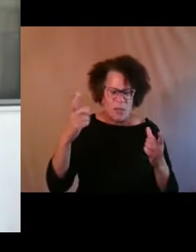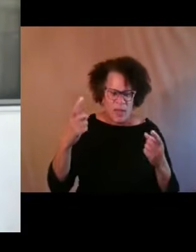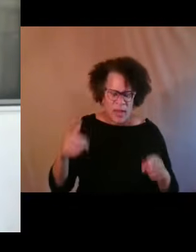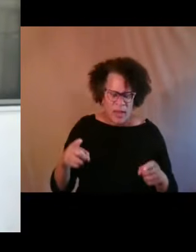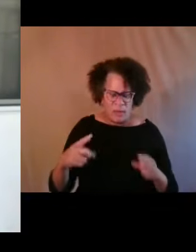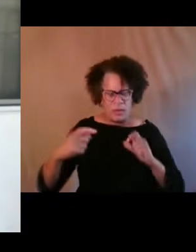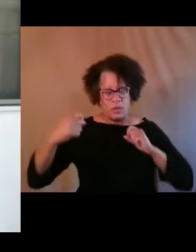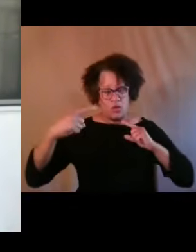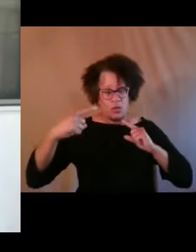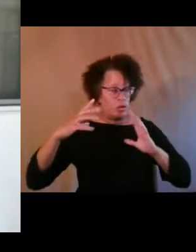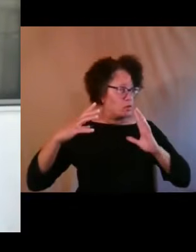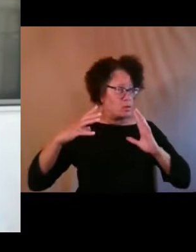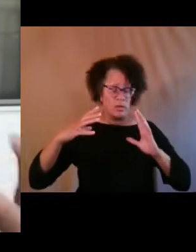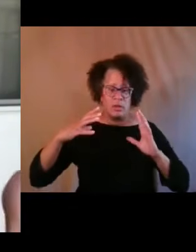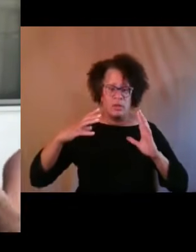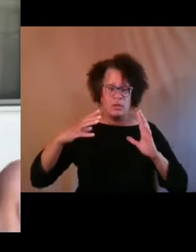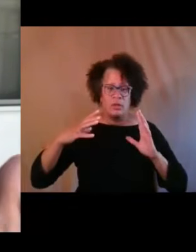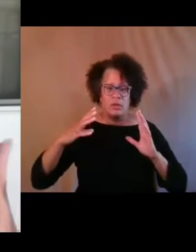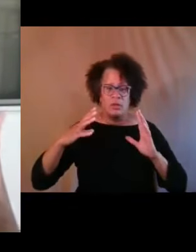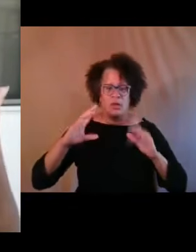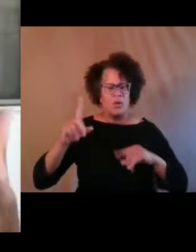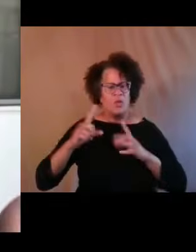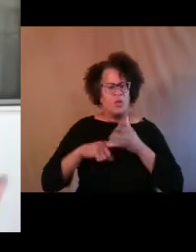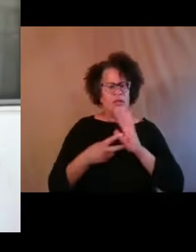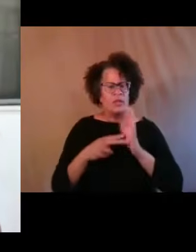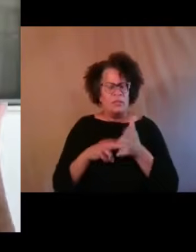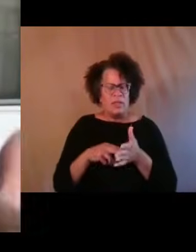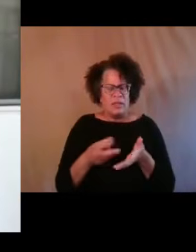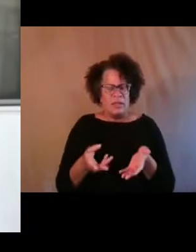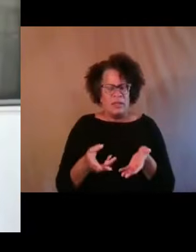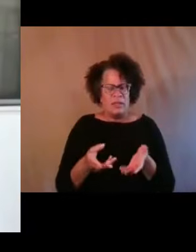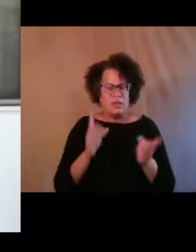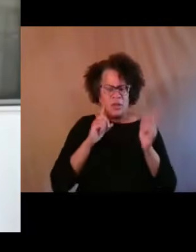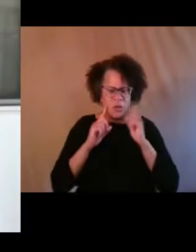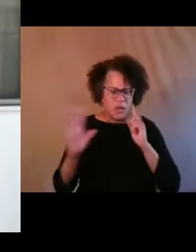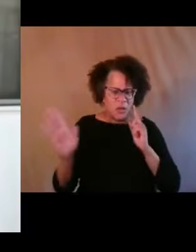of what it means to hear these stories day-by-day